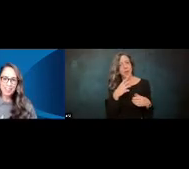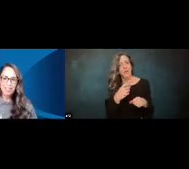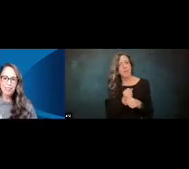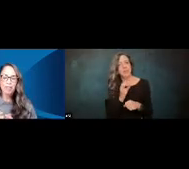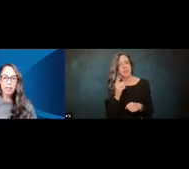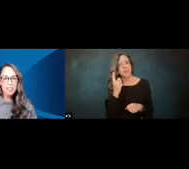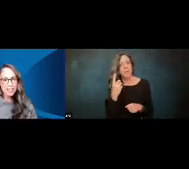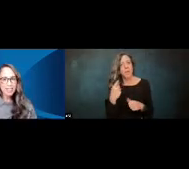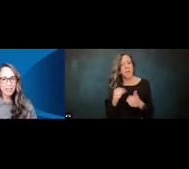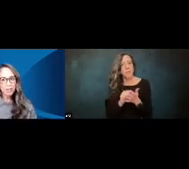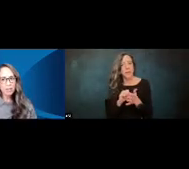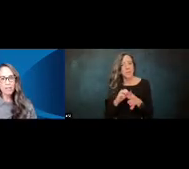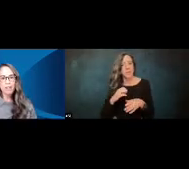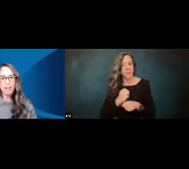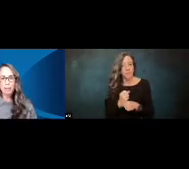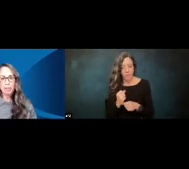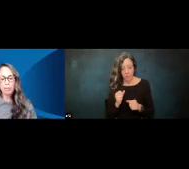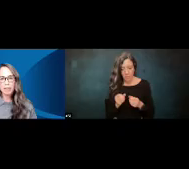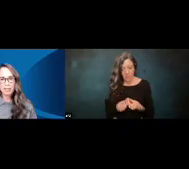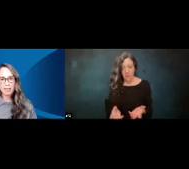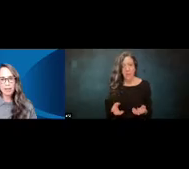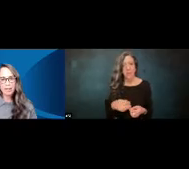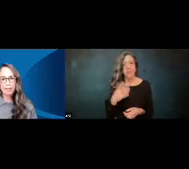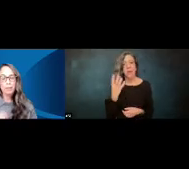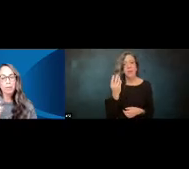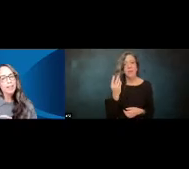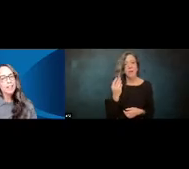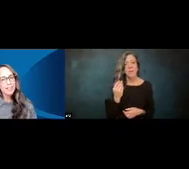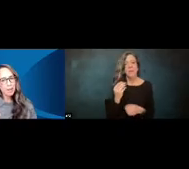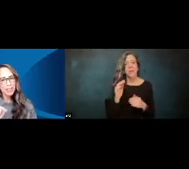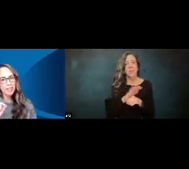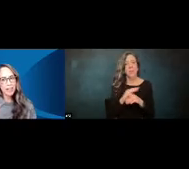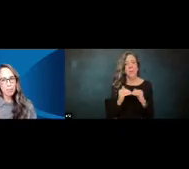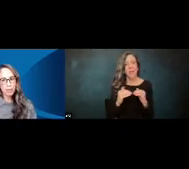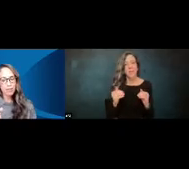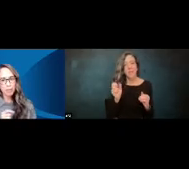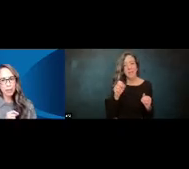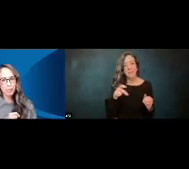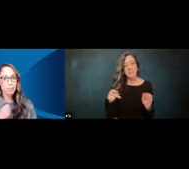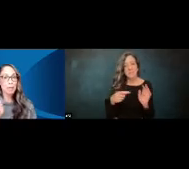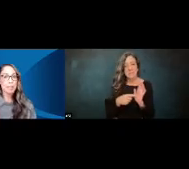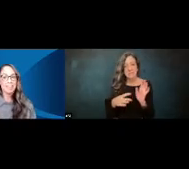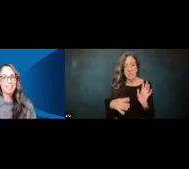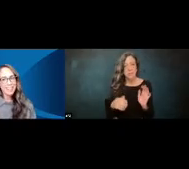handouts of the 14 local level SPP indicators. With the exception of a couple of the more robust